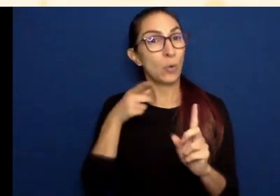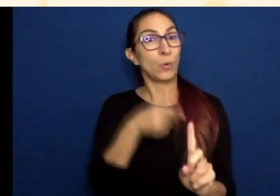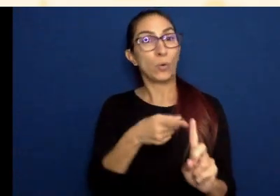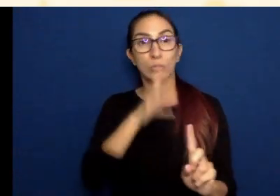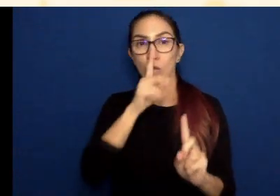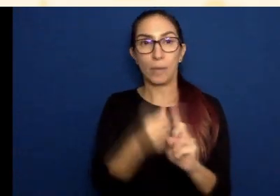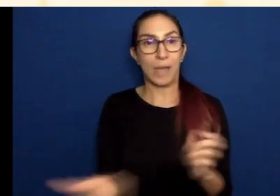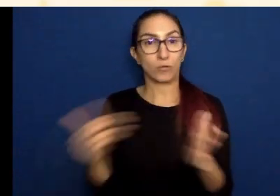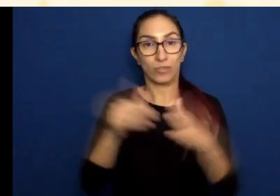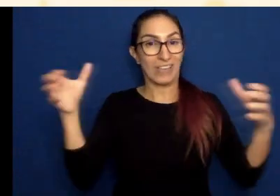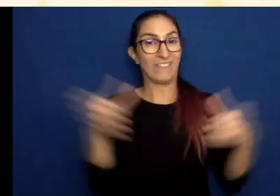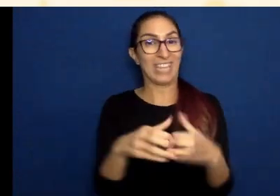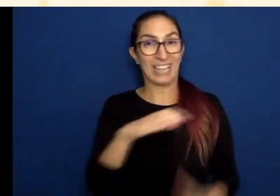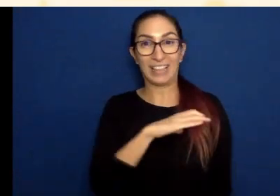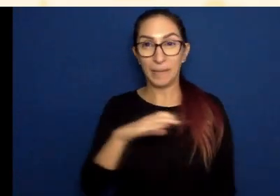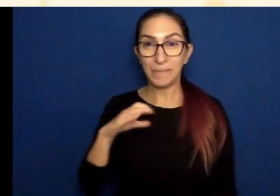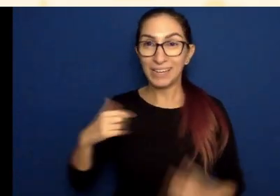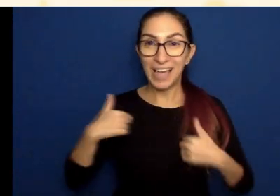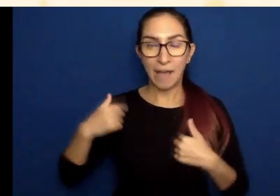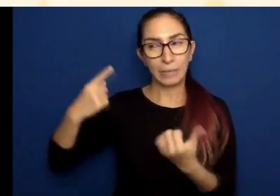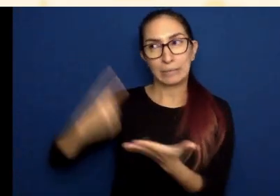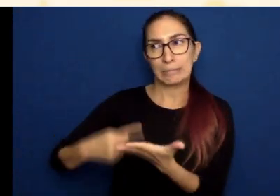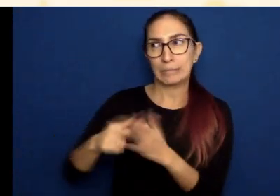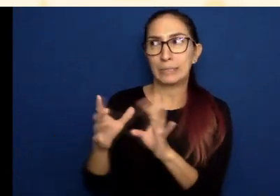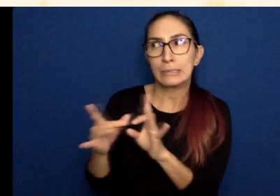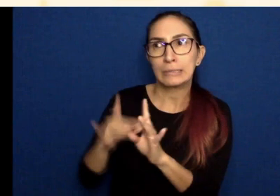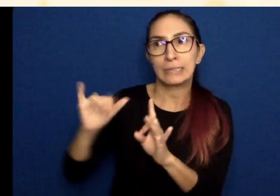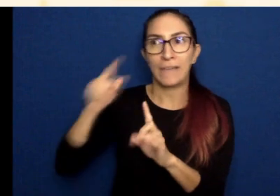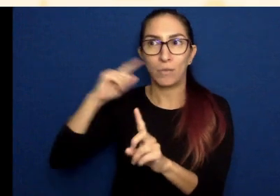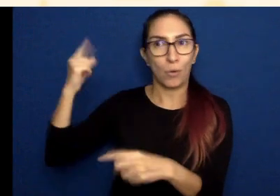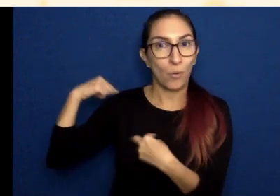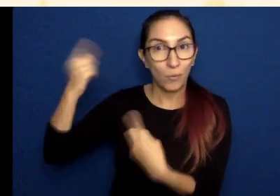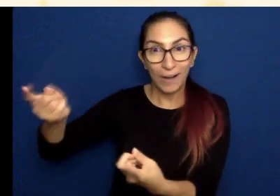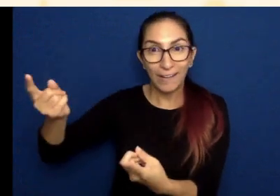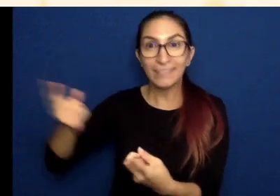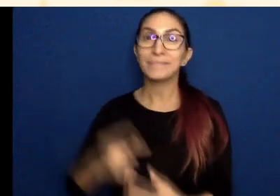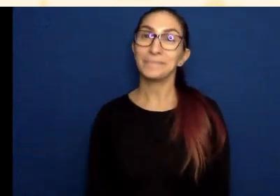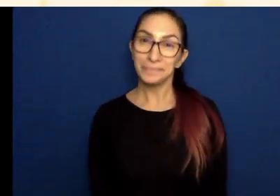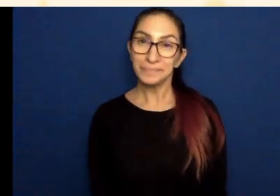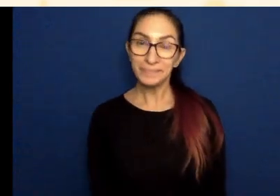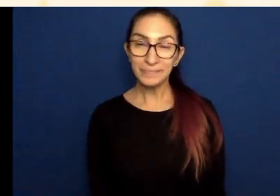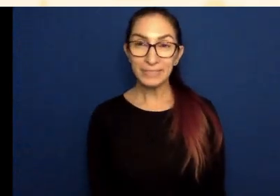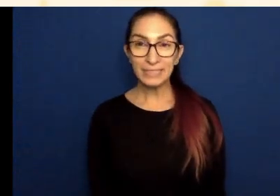I have been talking about this for a while, but we're working on it